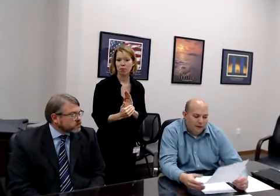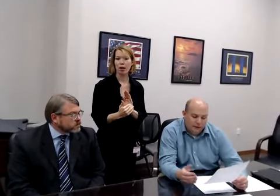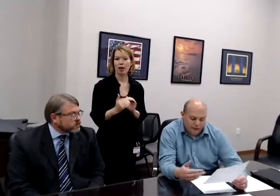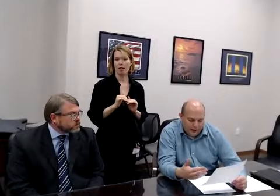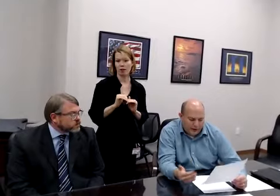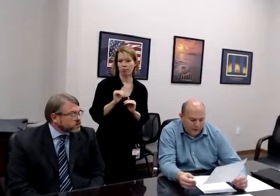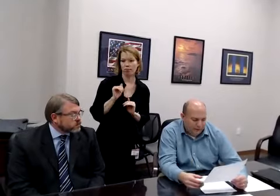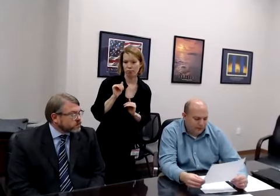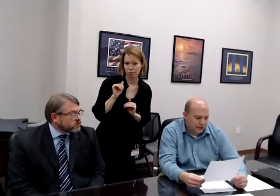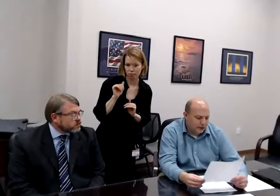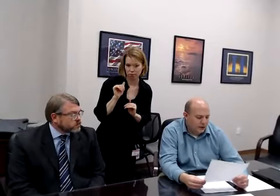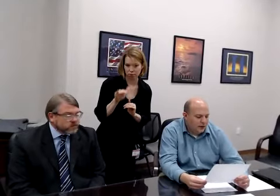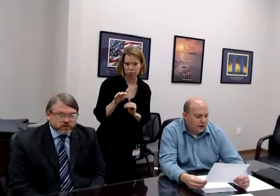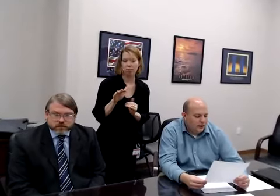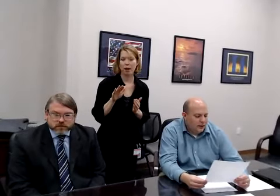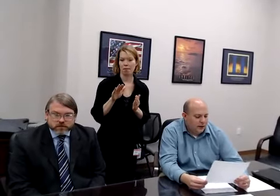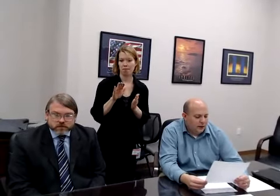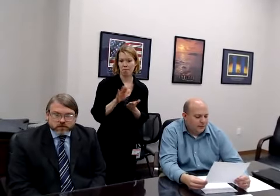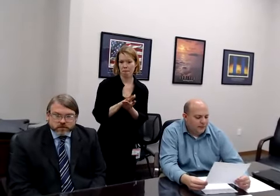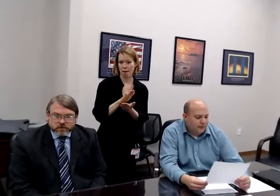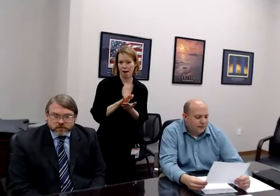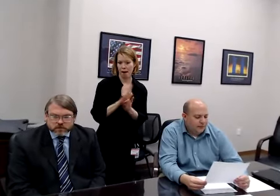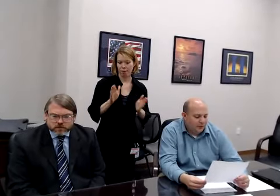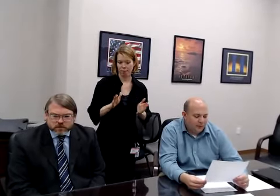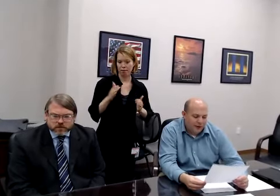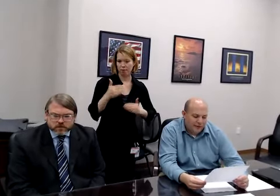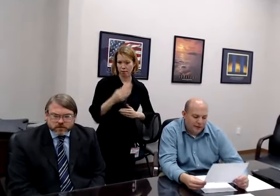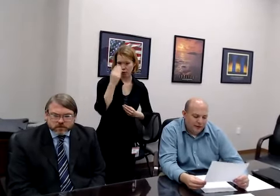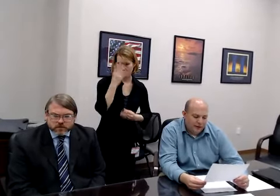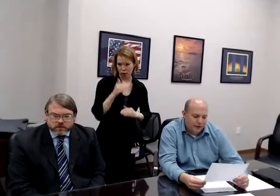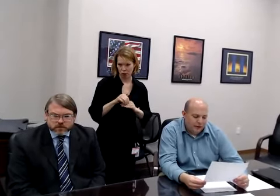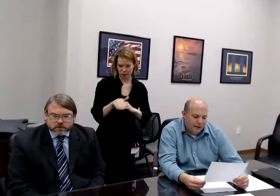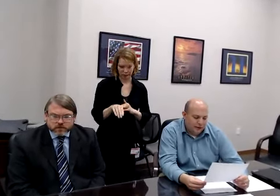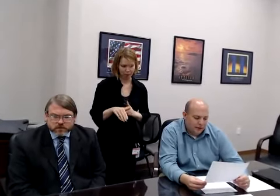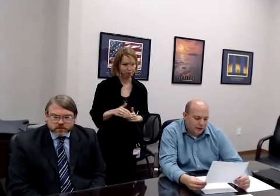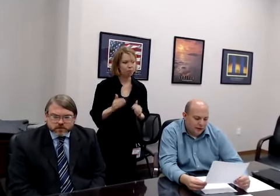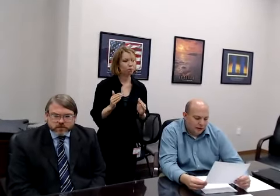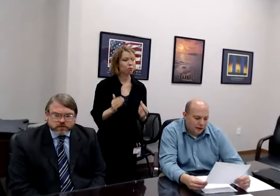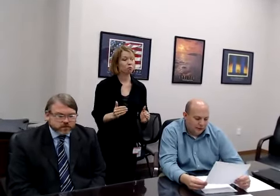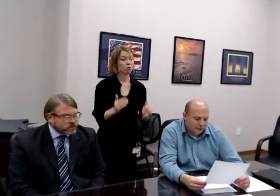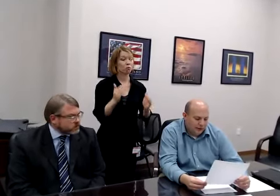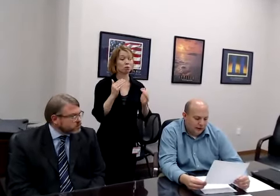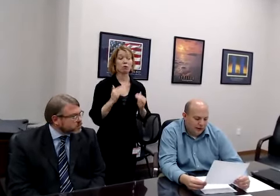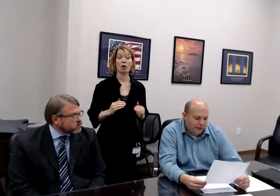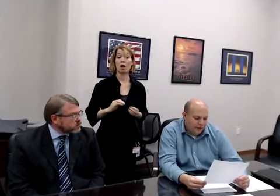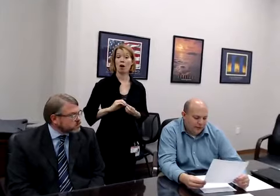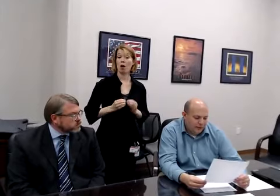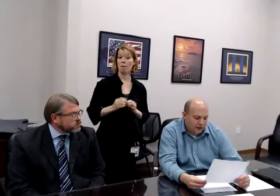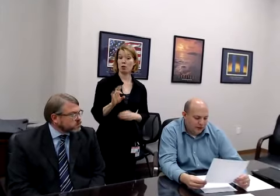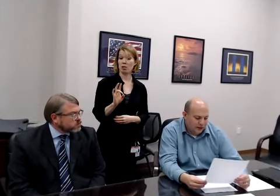and packet of information. Number seven is a delivery of identification